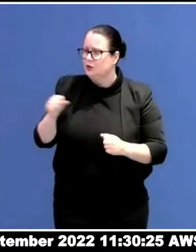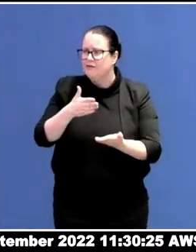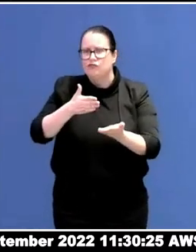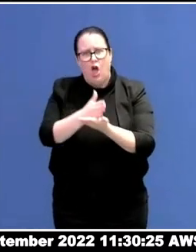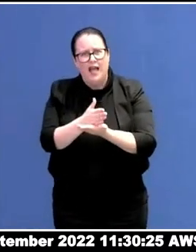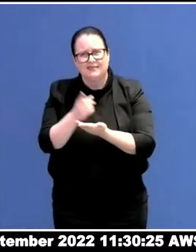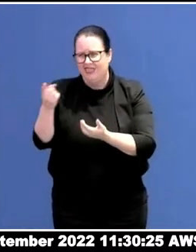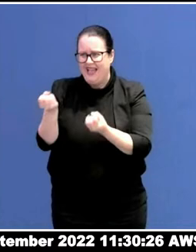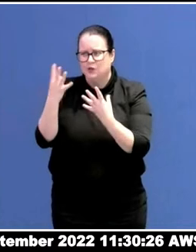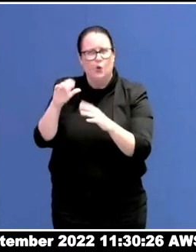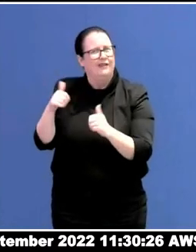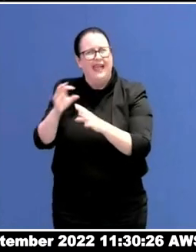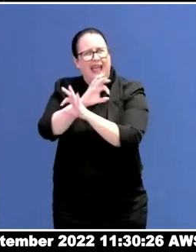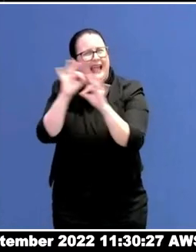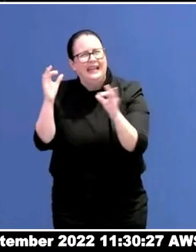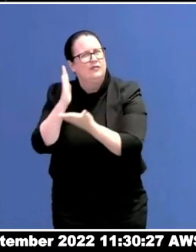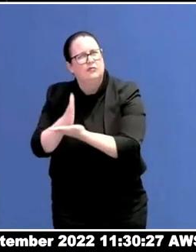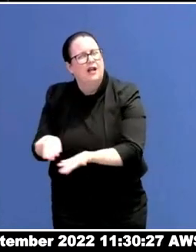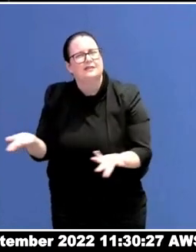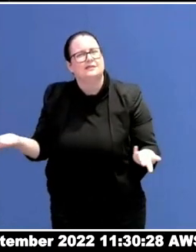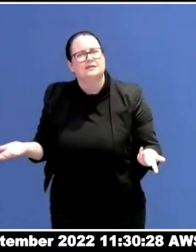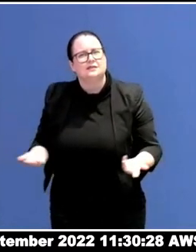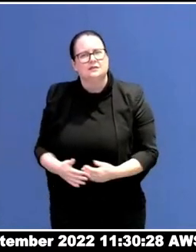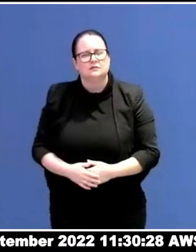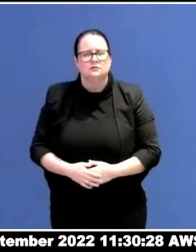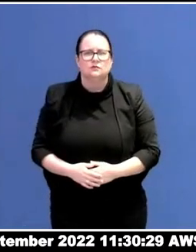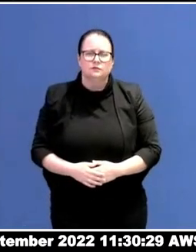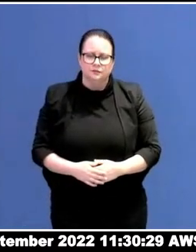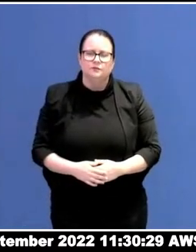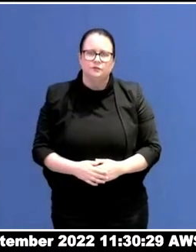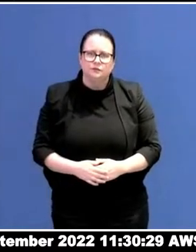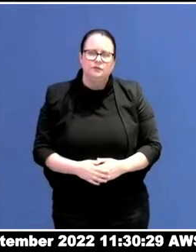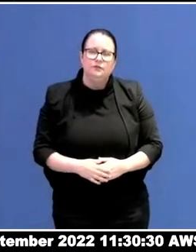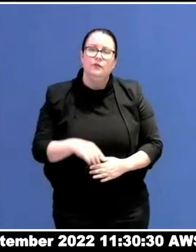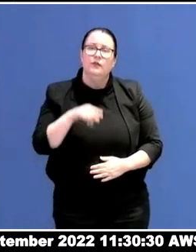MS McMAHON: Now, Ms Krakouer, in your statement you talk about the yarning